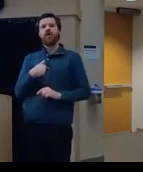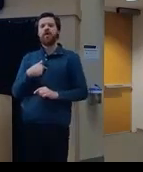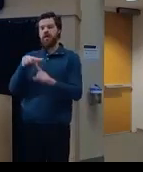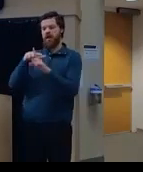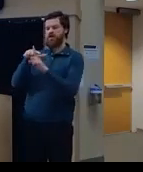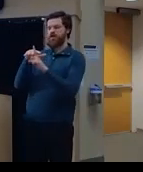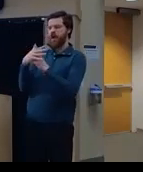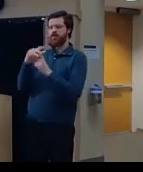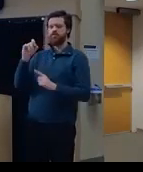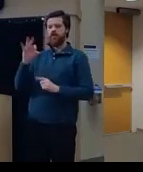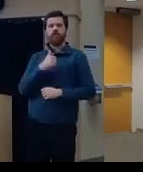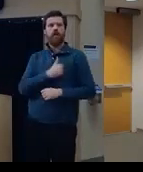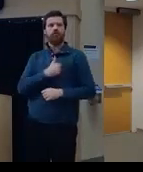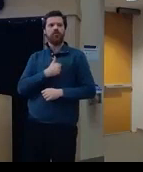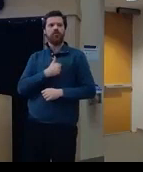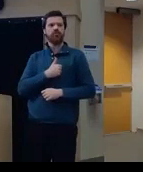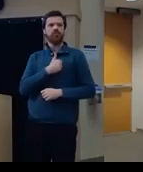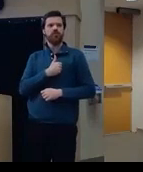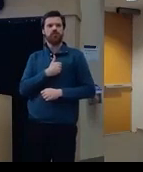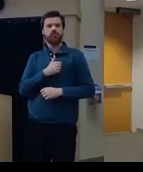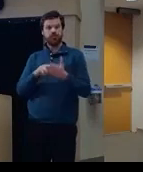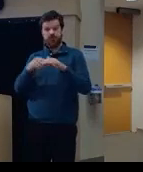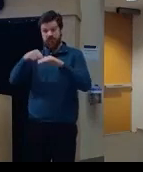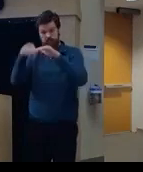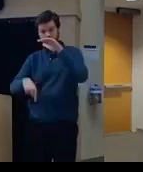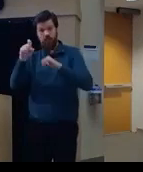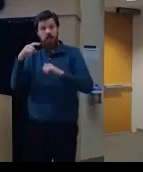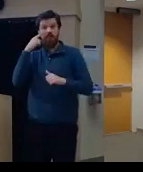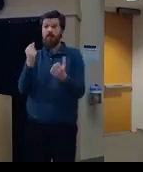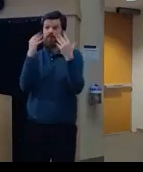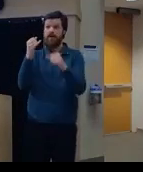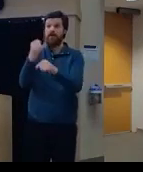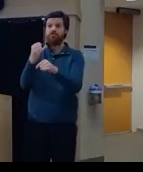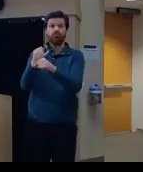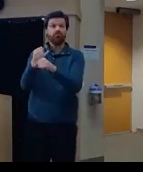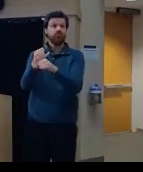of the depth what that means and I think a lot of Institutions right are wrestling with what it